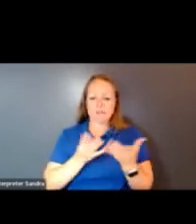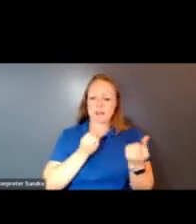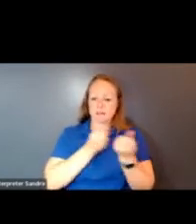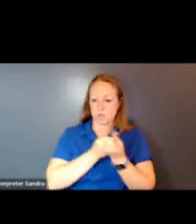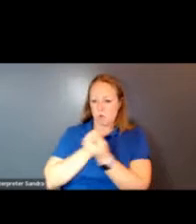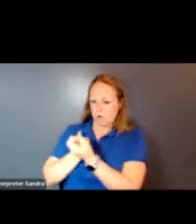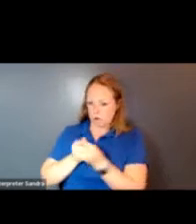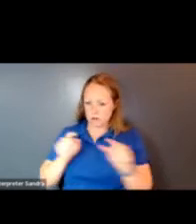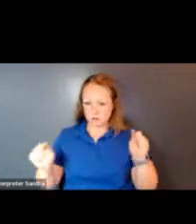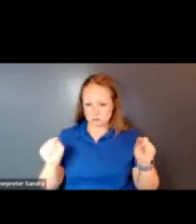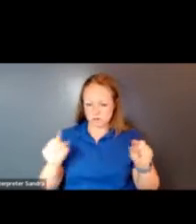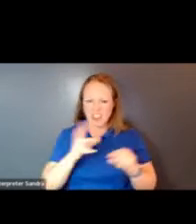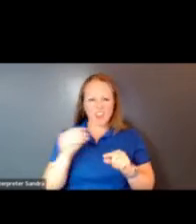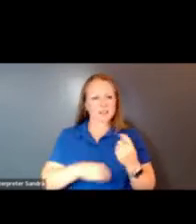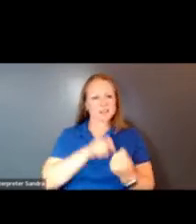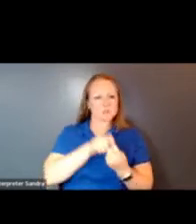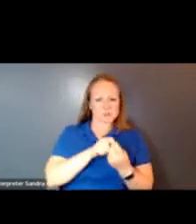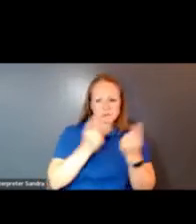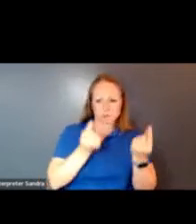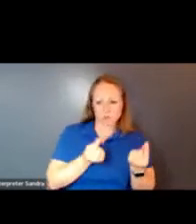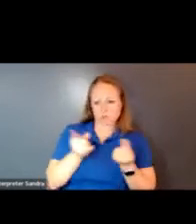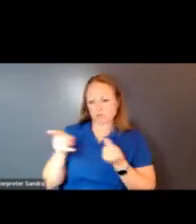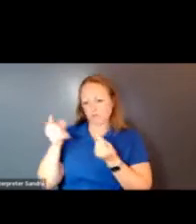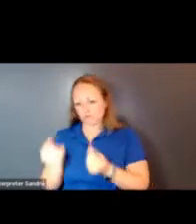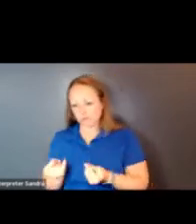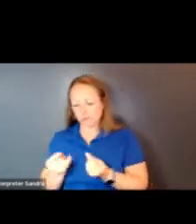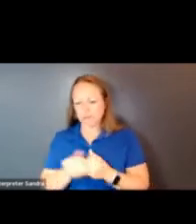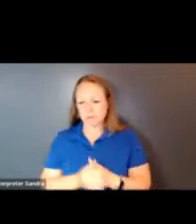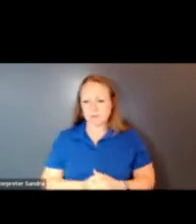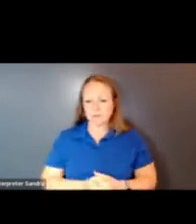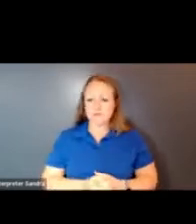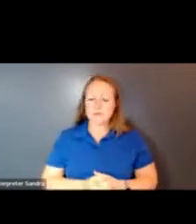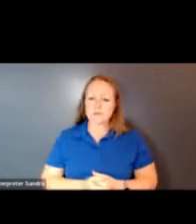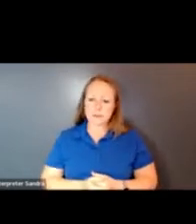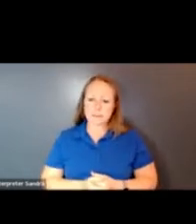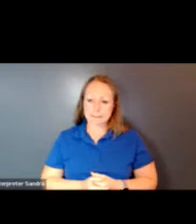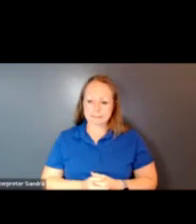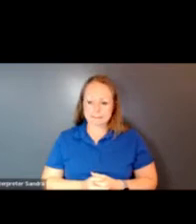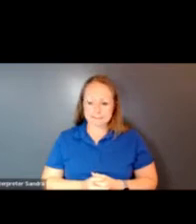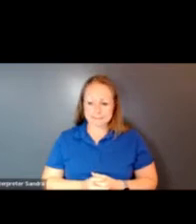specific things they do. Okay,